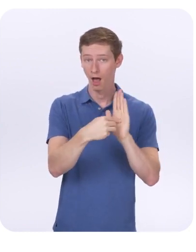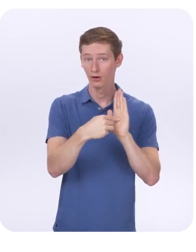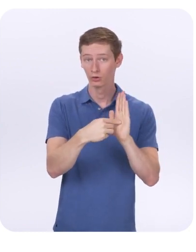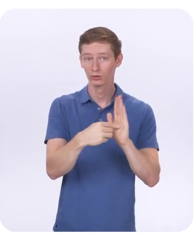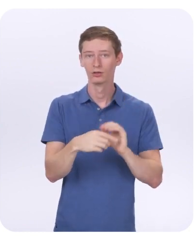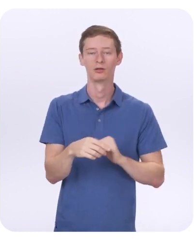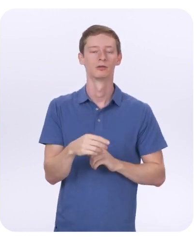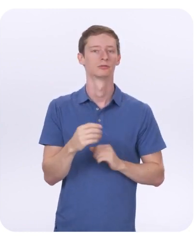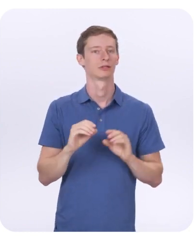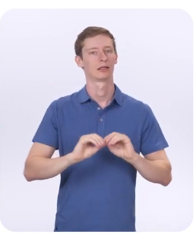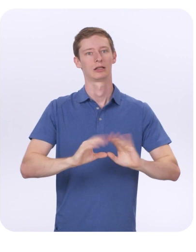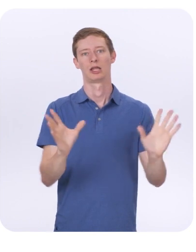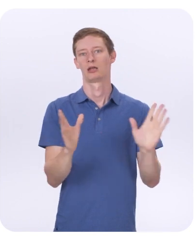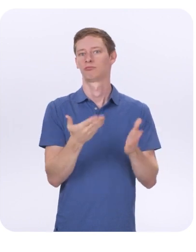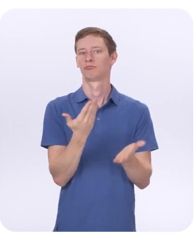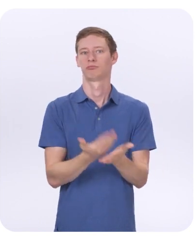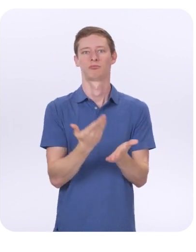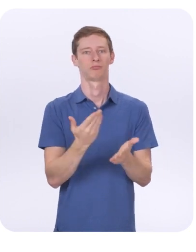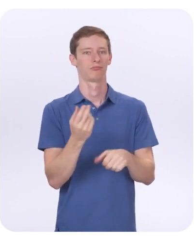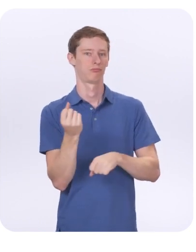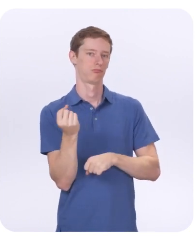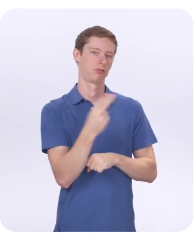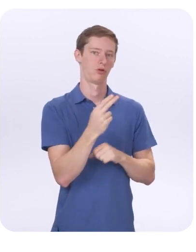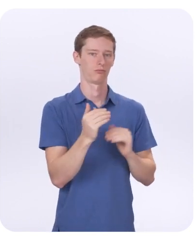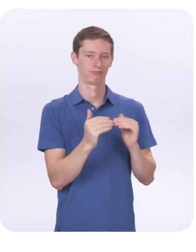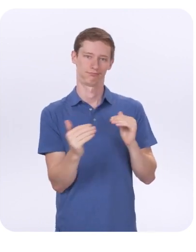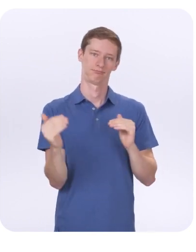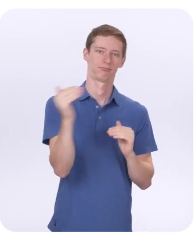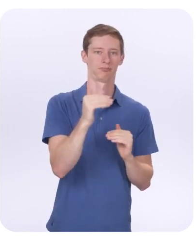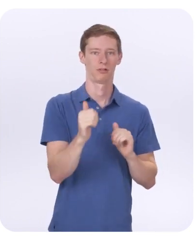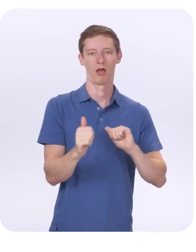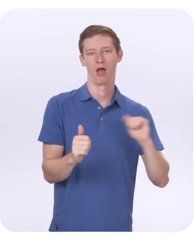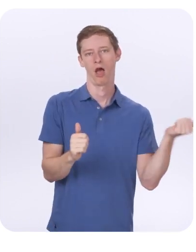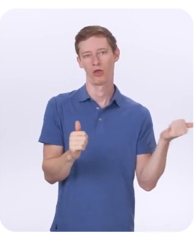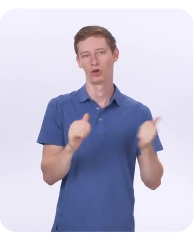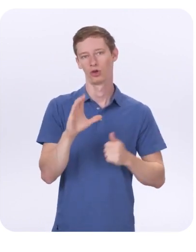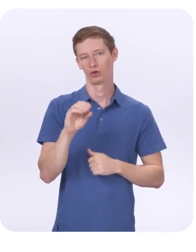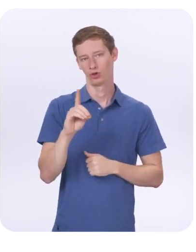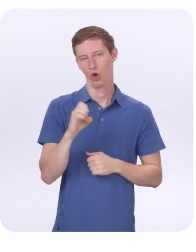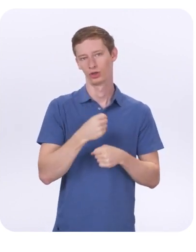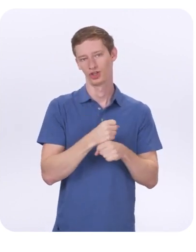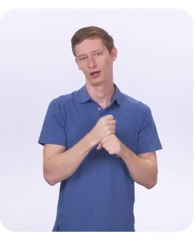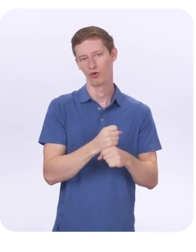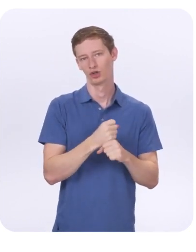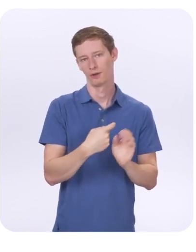In this example, we will test a Code Llama-Instruct 34B,